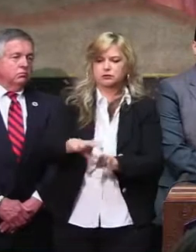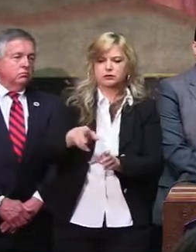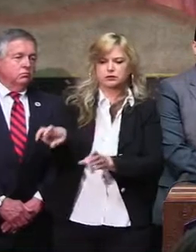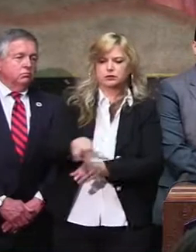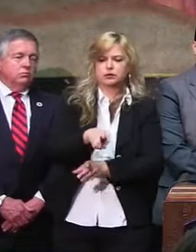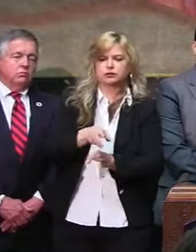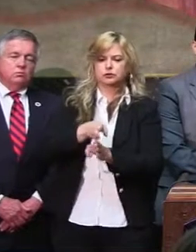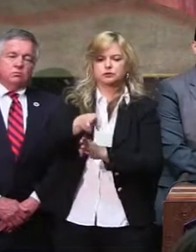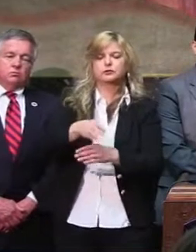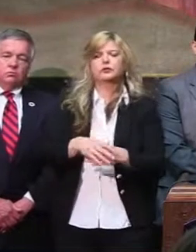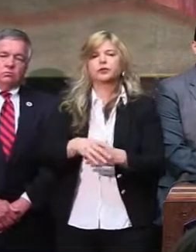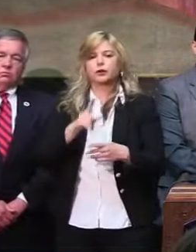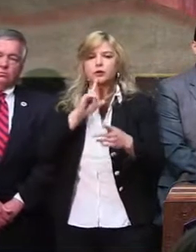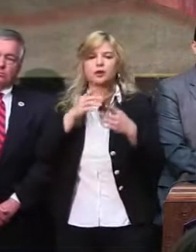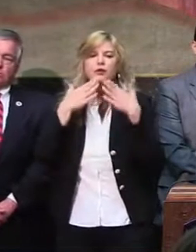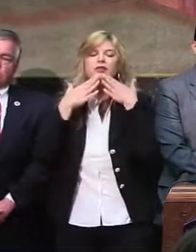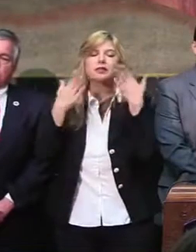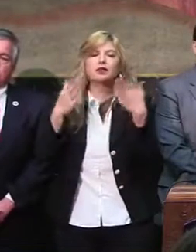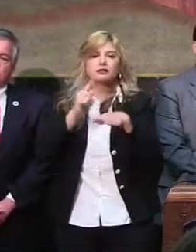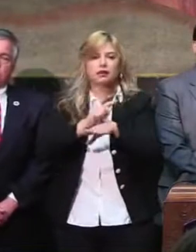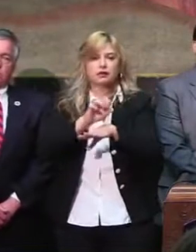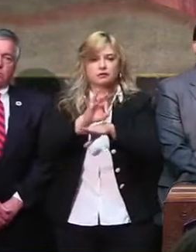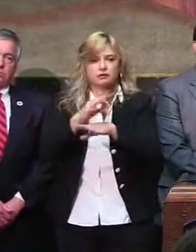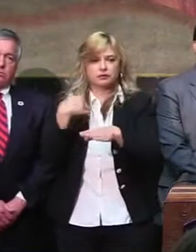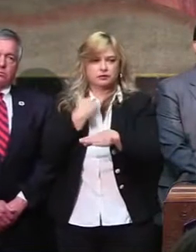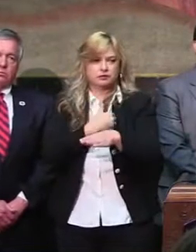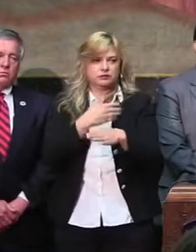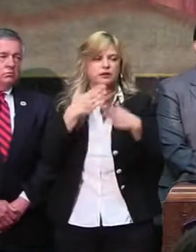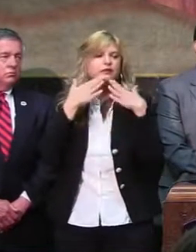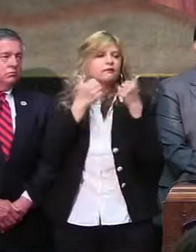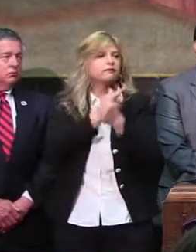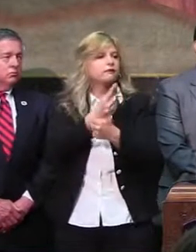want to thank the task force members, thank everybody, and the governor, for being a